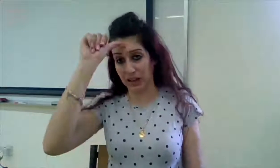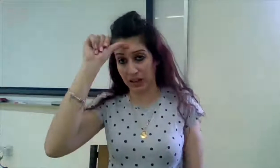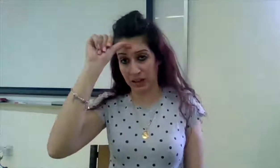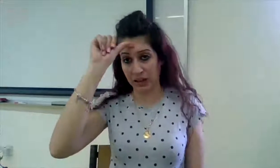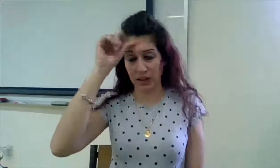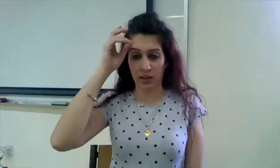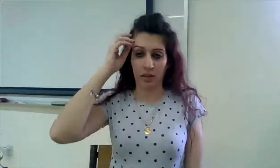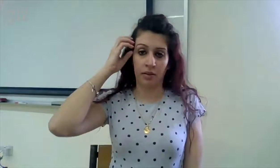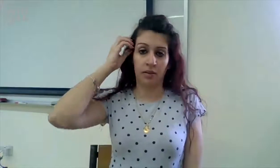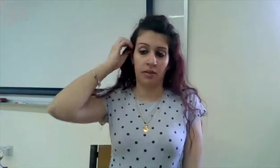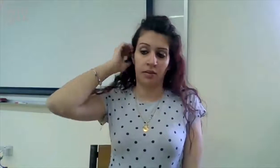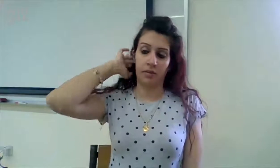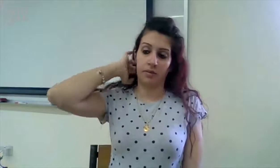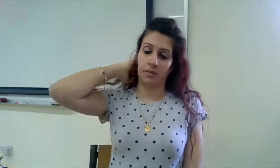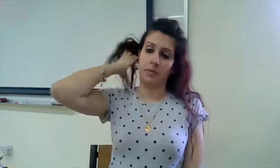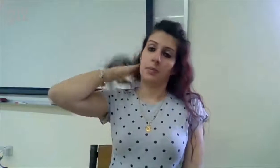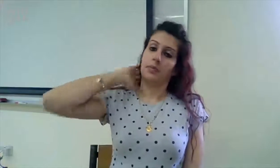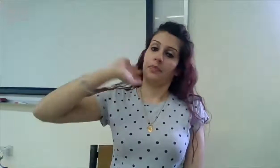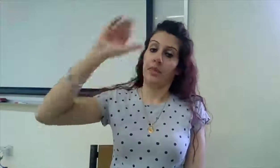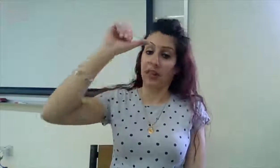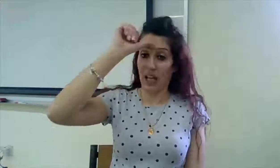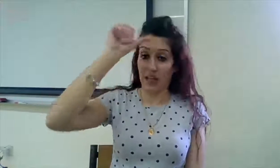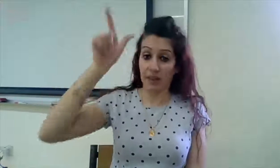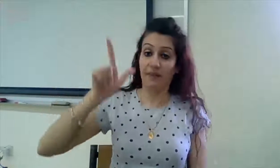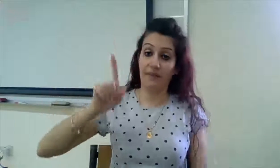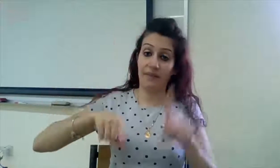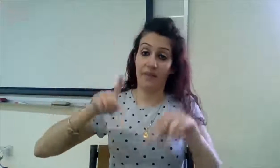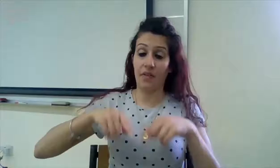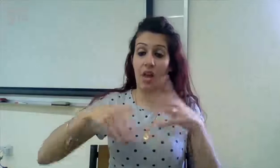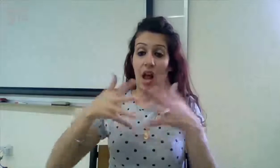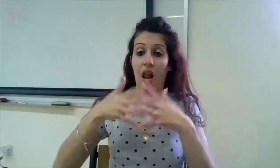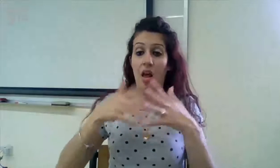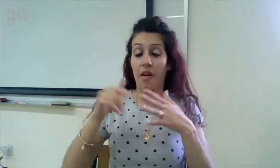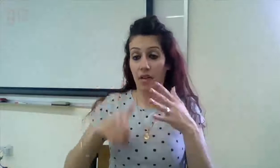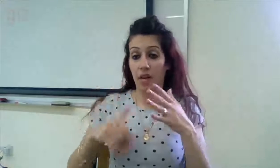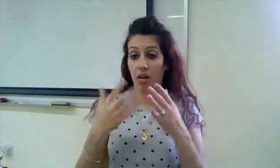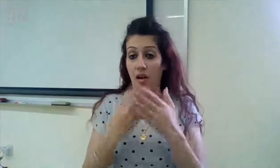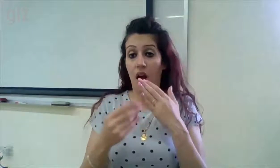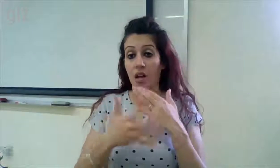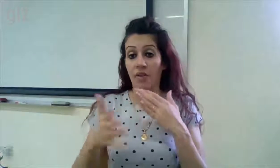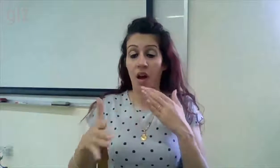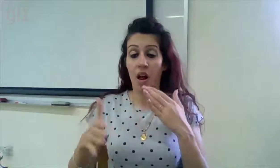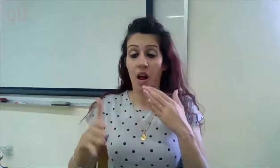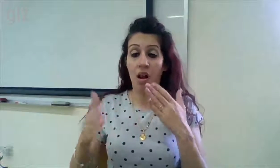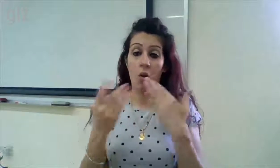focused on the child's individual interests strengths and needs so I think